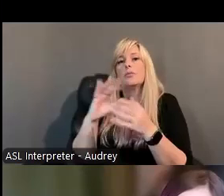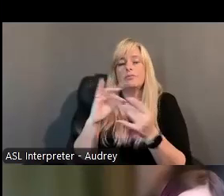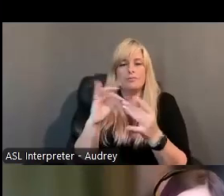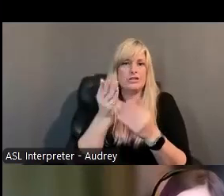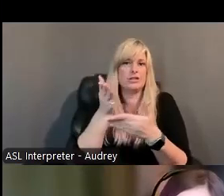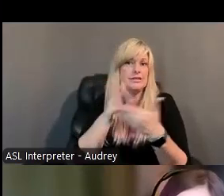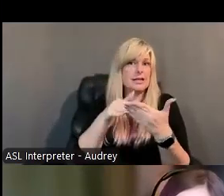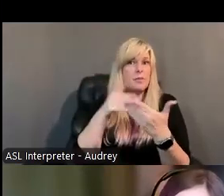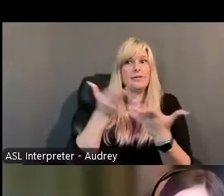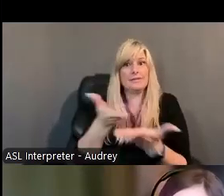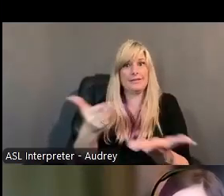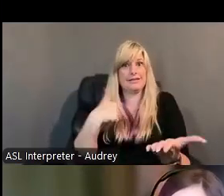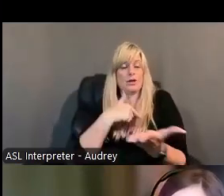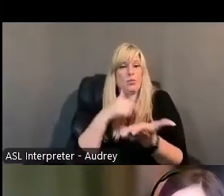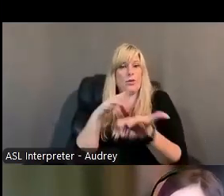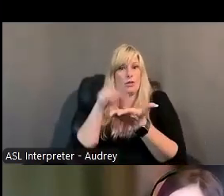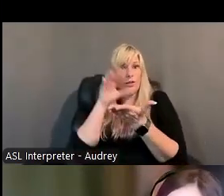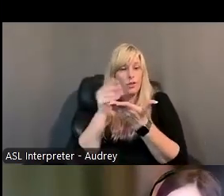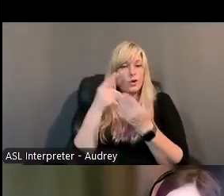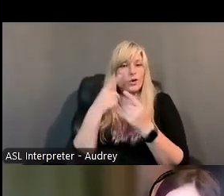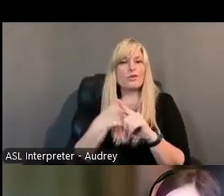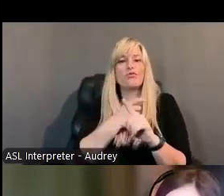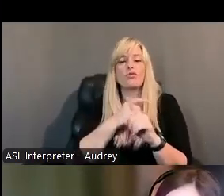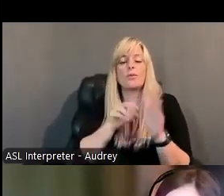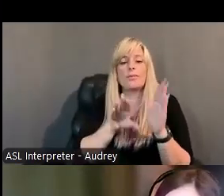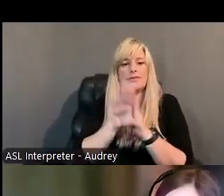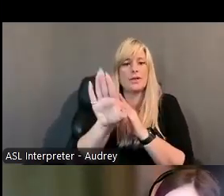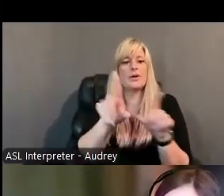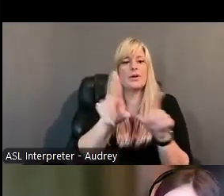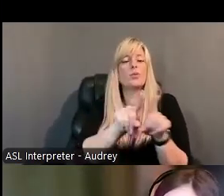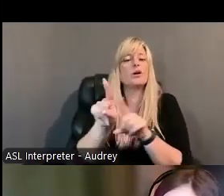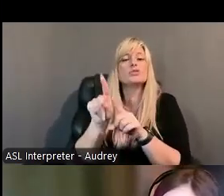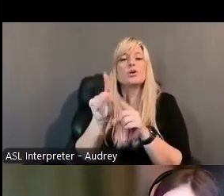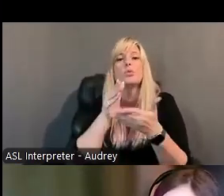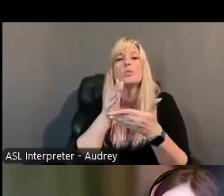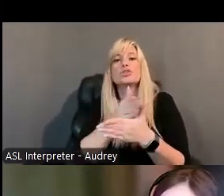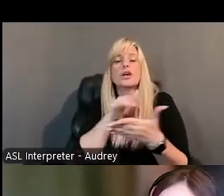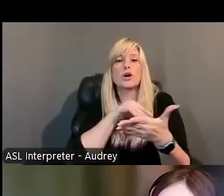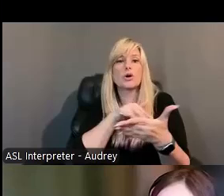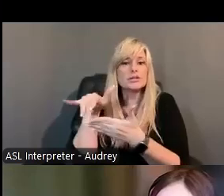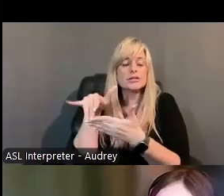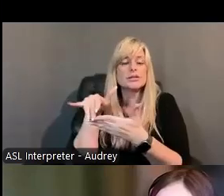We are going to describe the study itself, share what we have for qualitative results at this time,